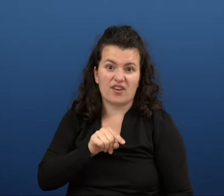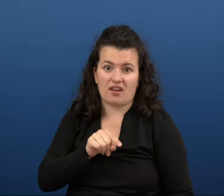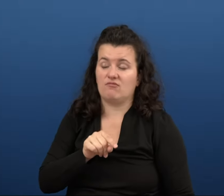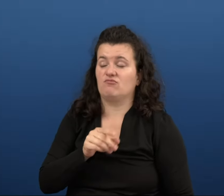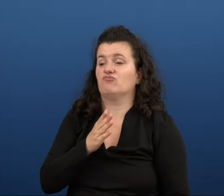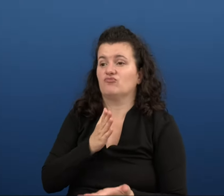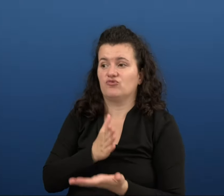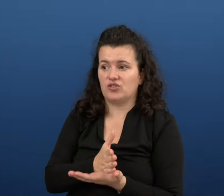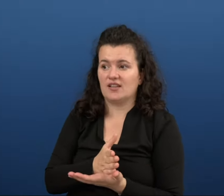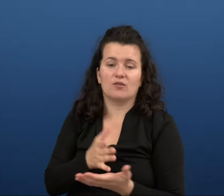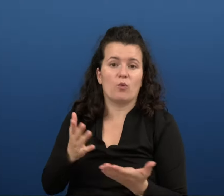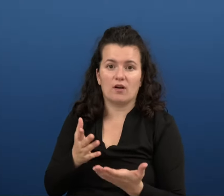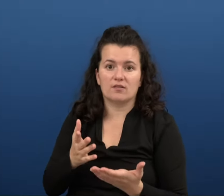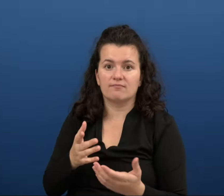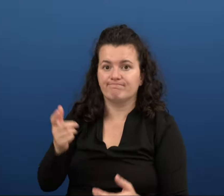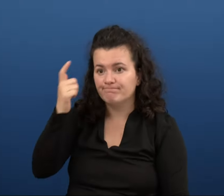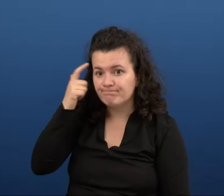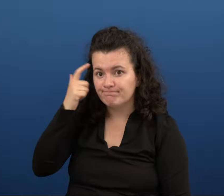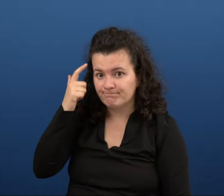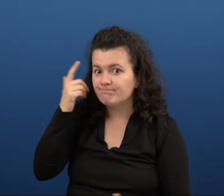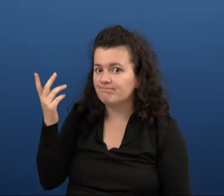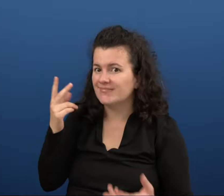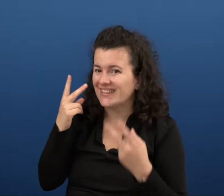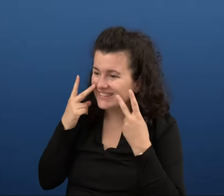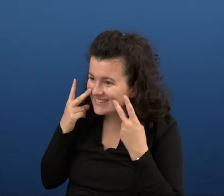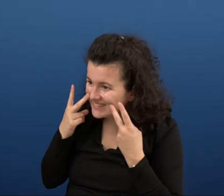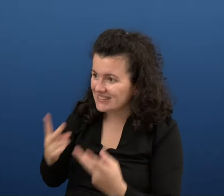of the marginalization of people with disability. and this is right